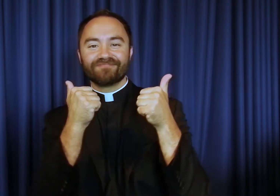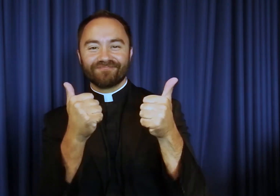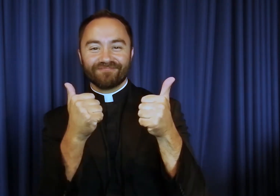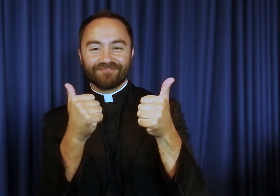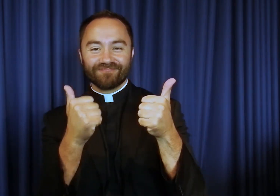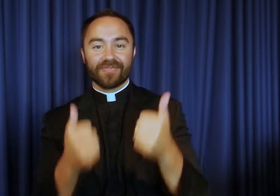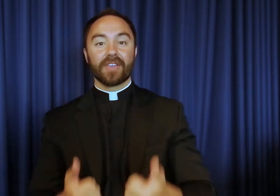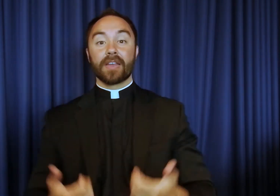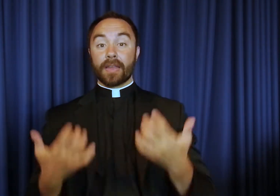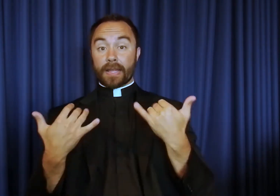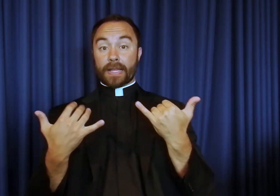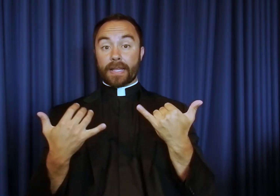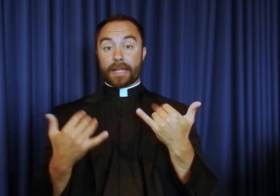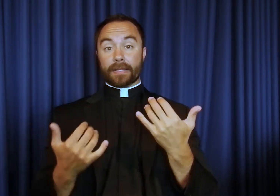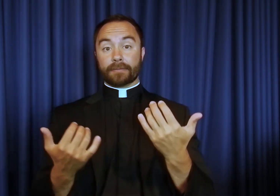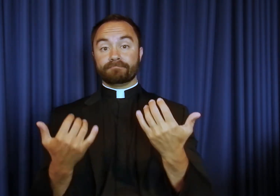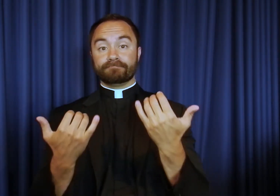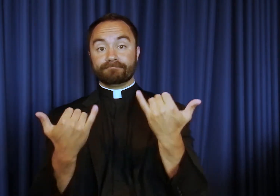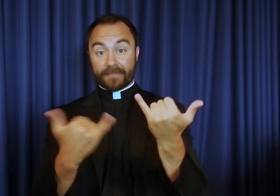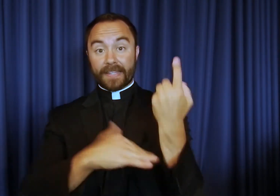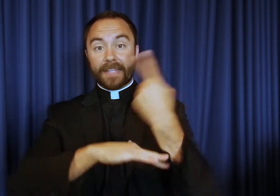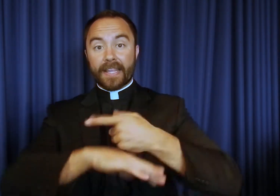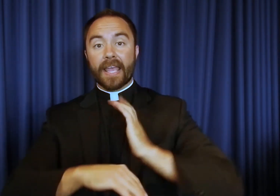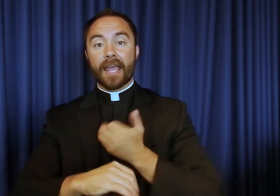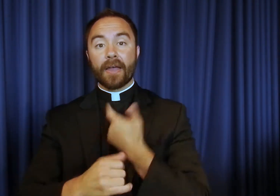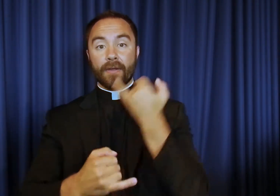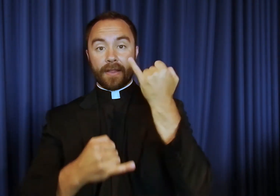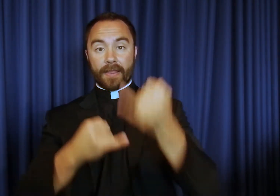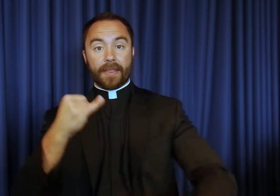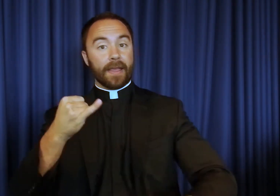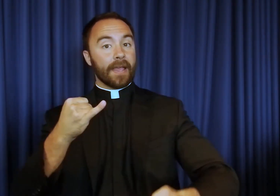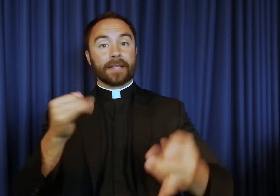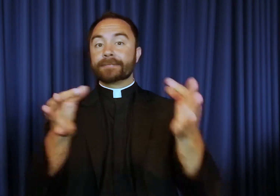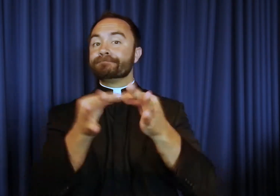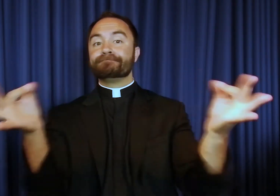forward to that. All right okay? I'll see you then for that now as far as today